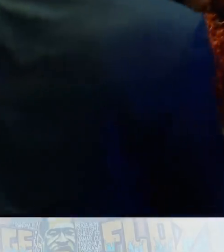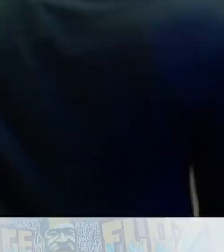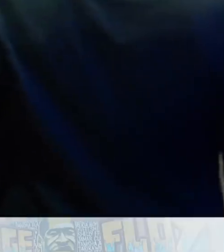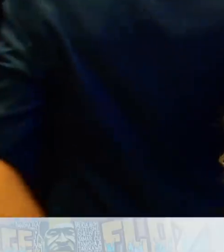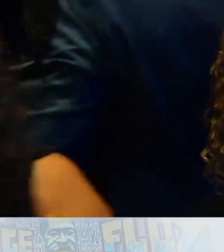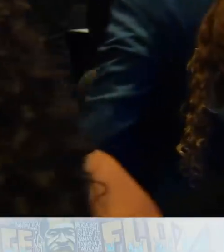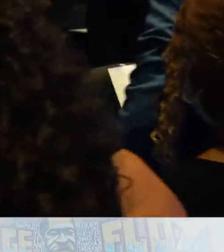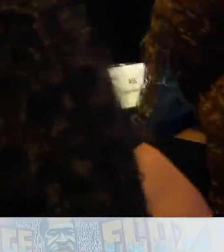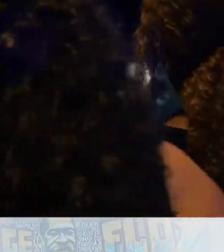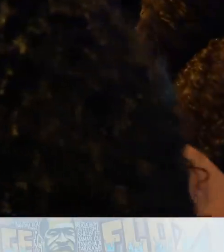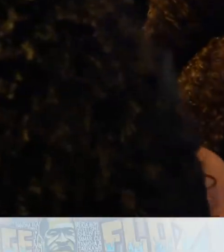OOH,